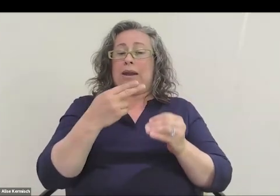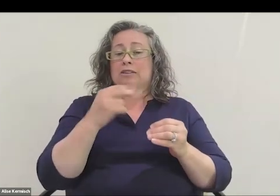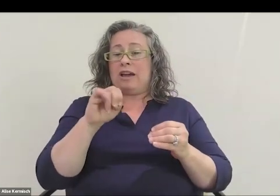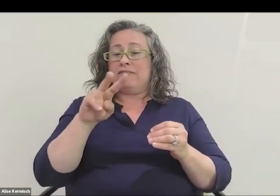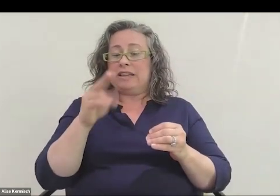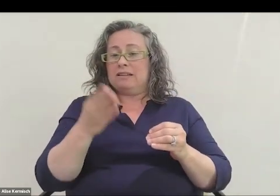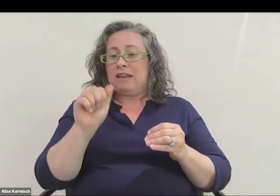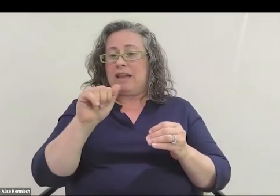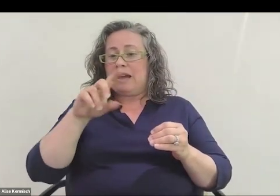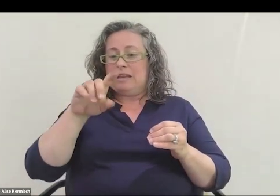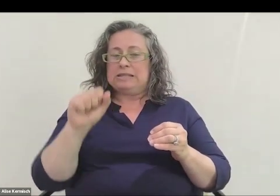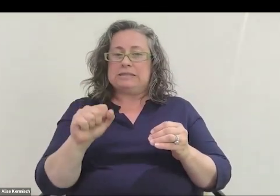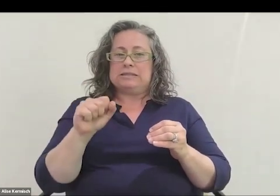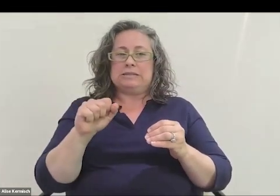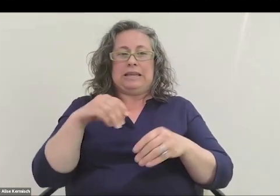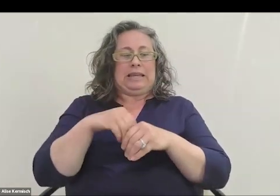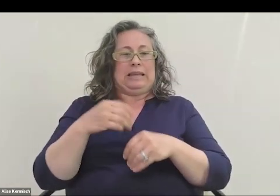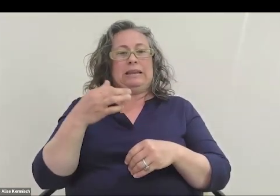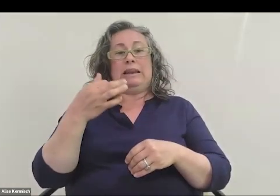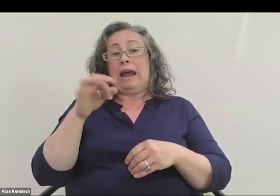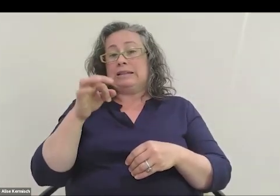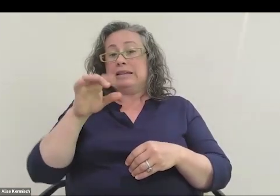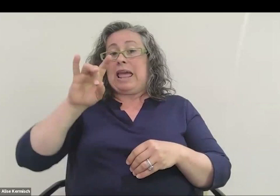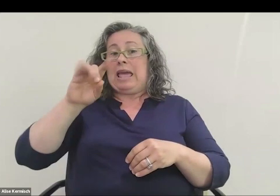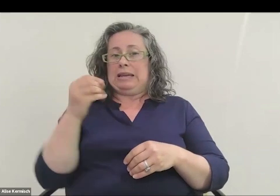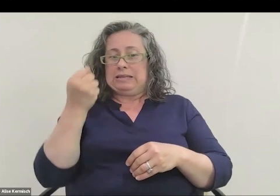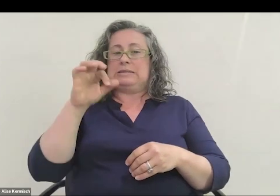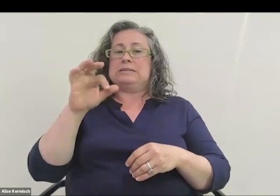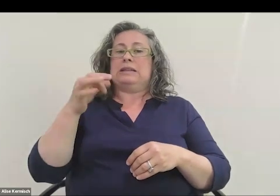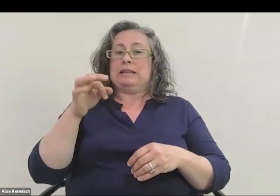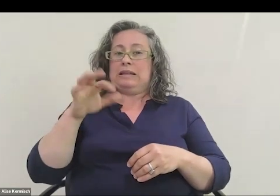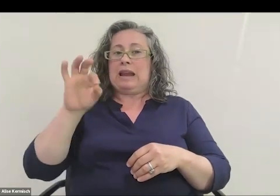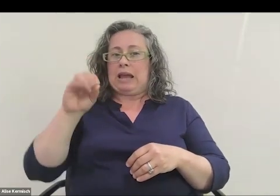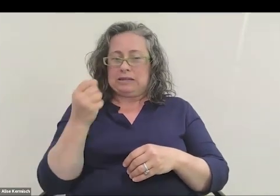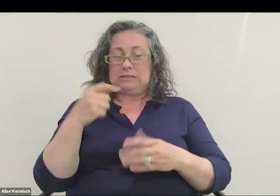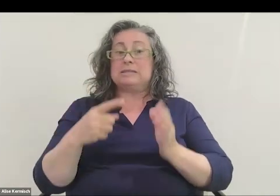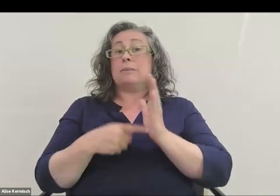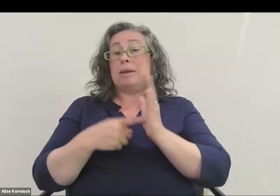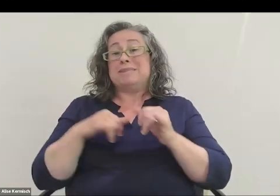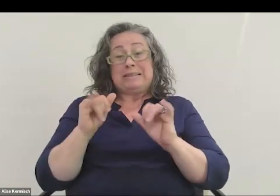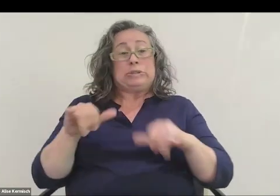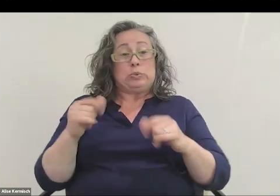the 1980s and '90s, and occasionally still today, where people talk about it as a lifestyle disease